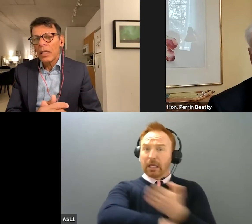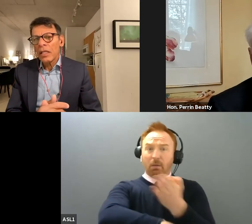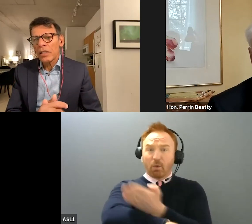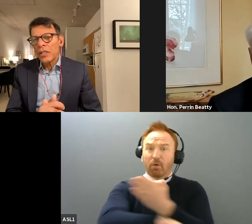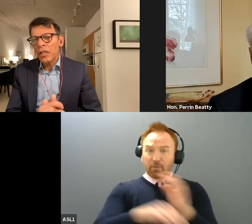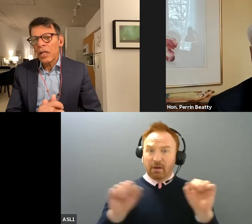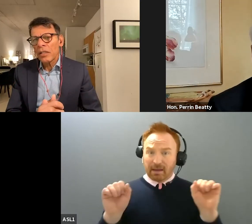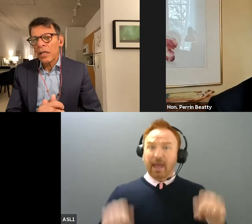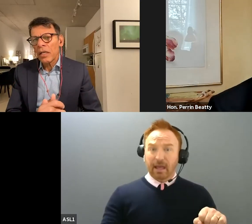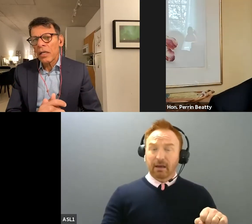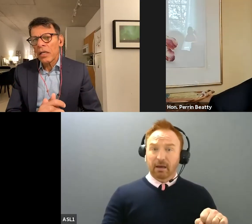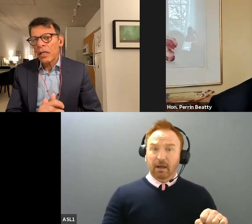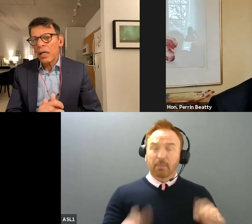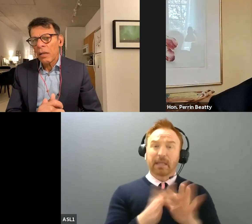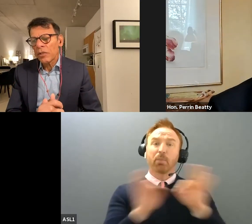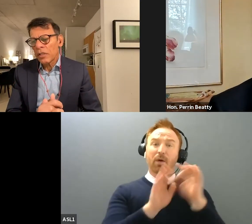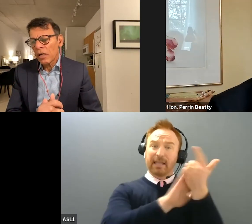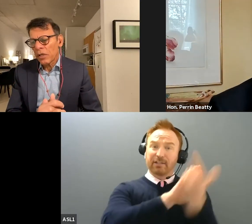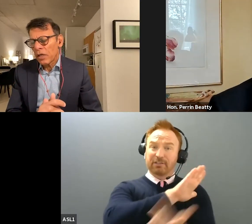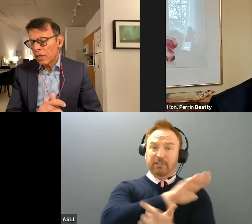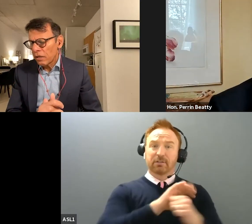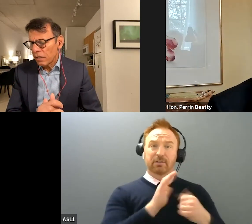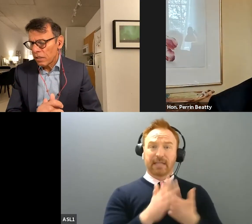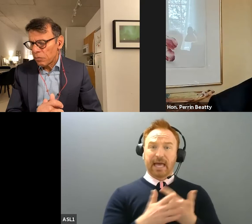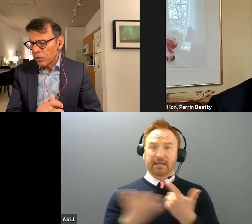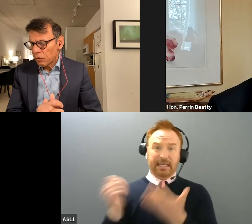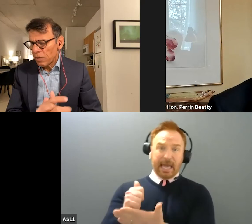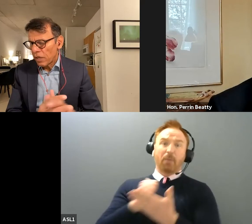the legislation, I think, can help us in that regard. The other point that I would make is